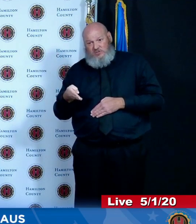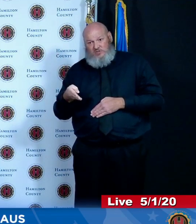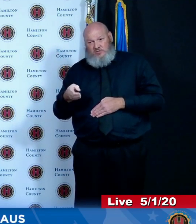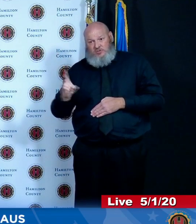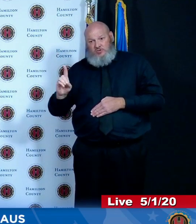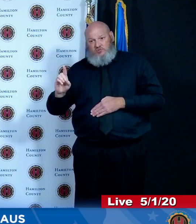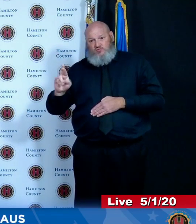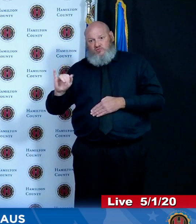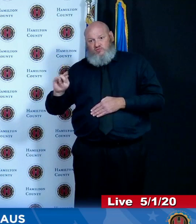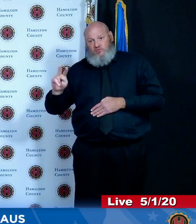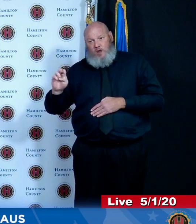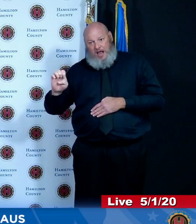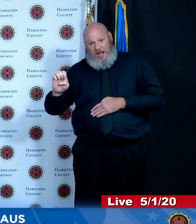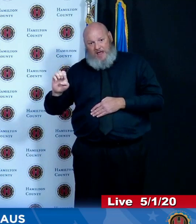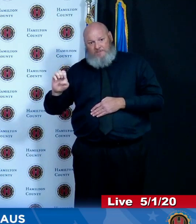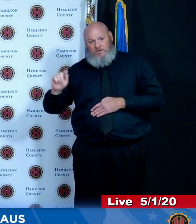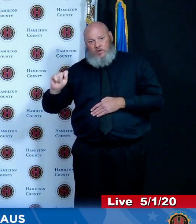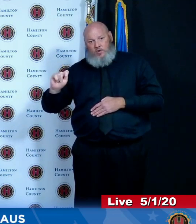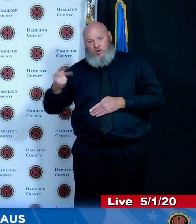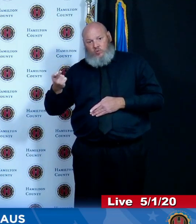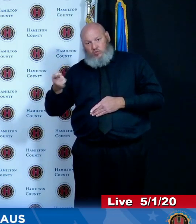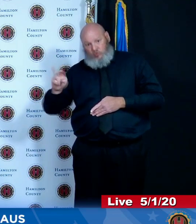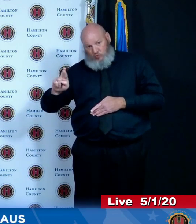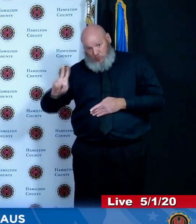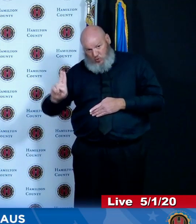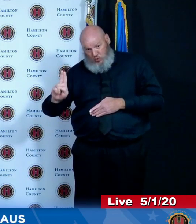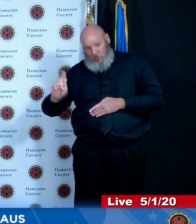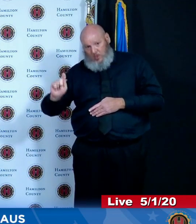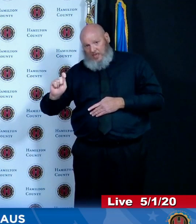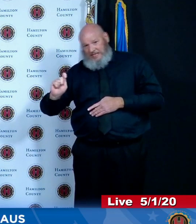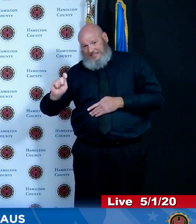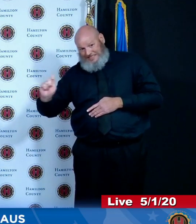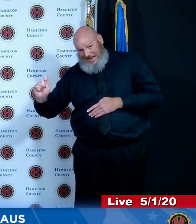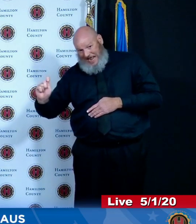eligible patients eligible for the testing are based on CDC guidelines